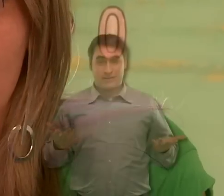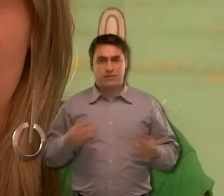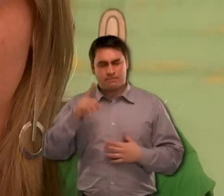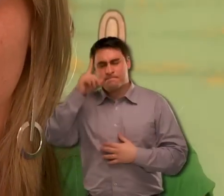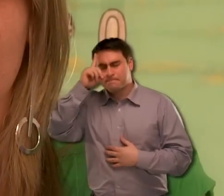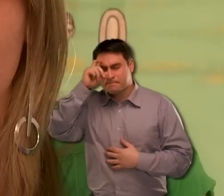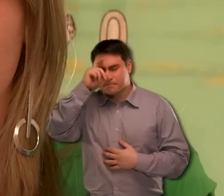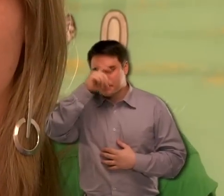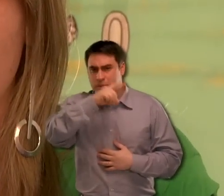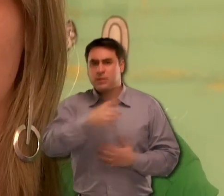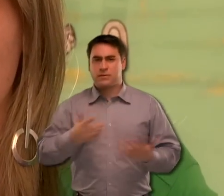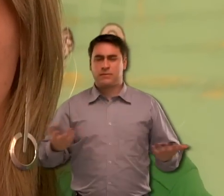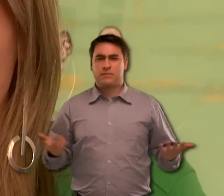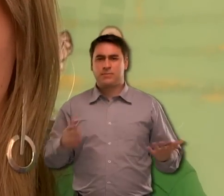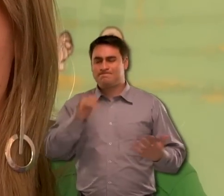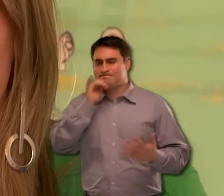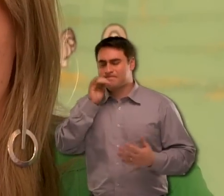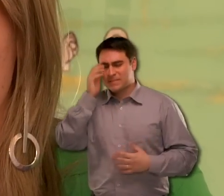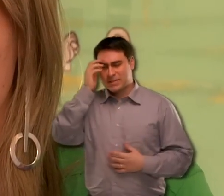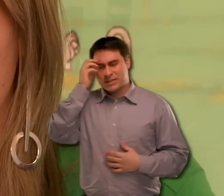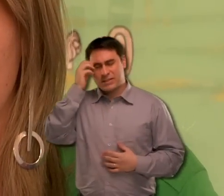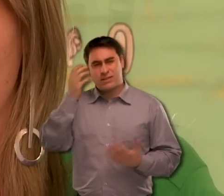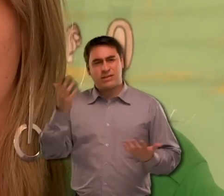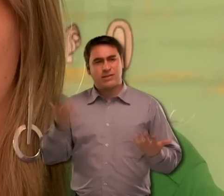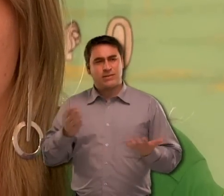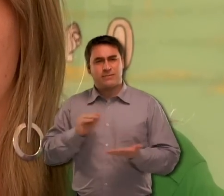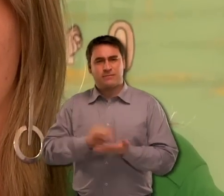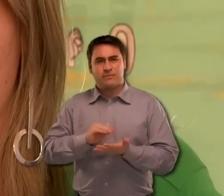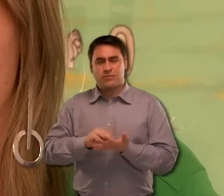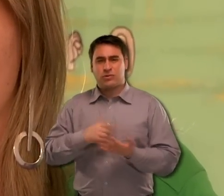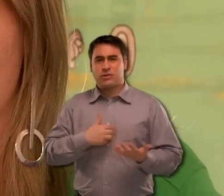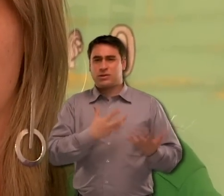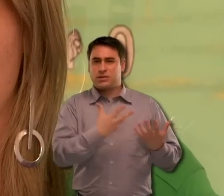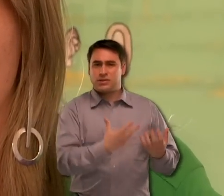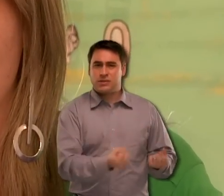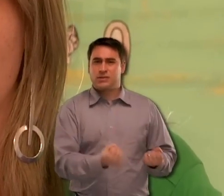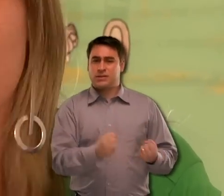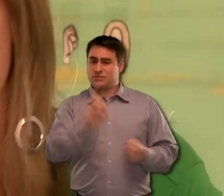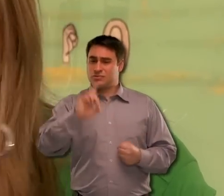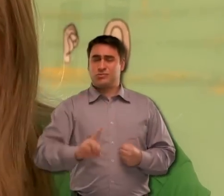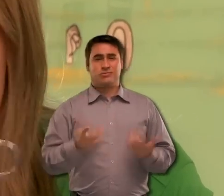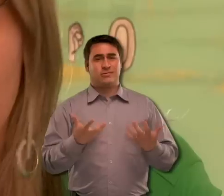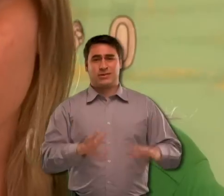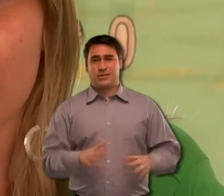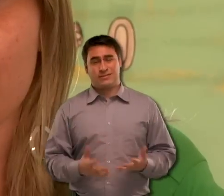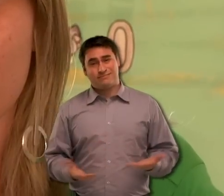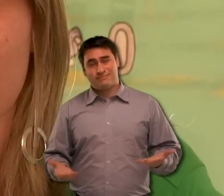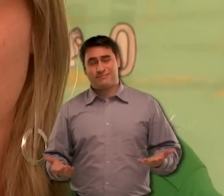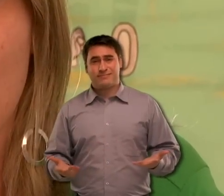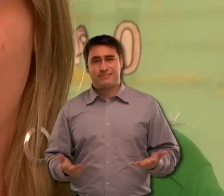It's hard. Sometimes we can’t even count on the principal’s acceptance,